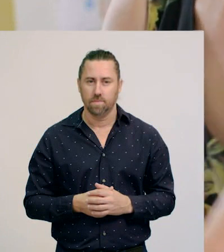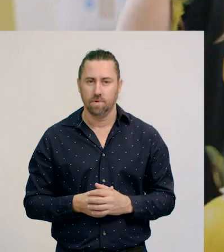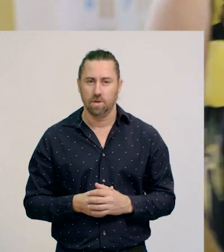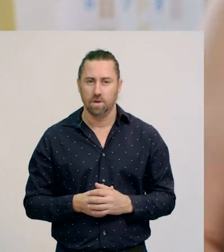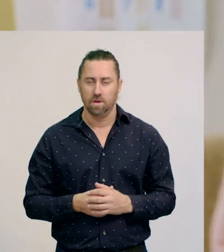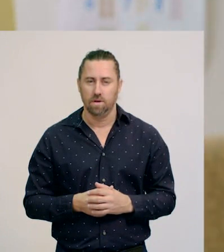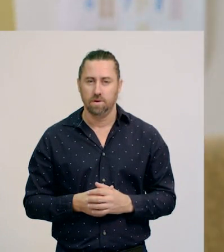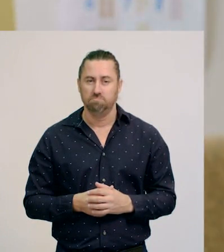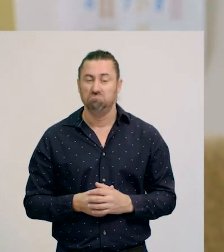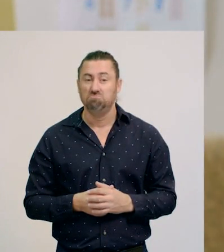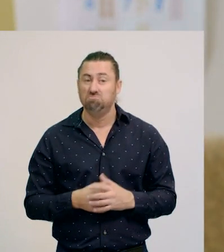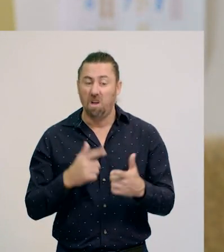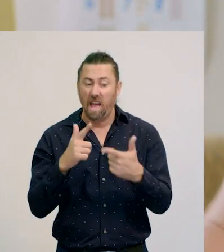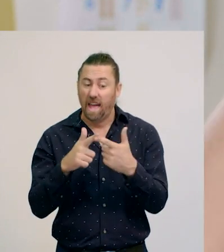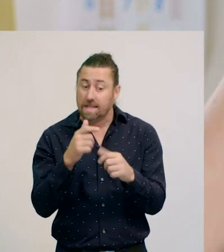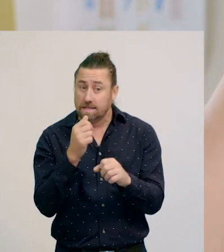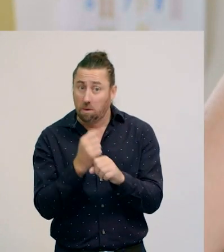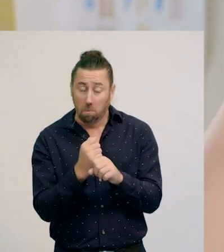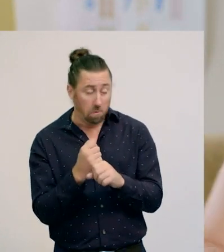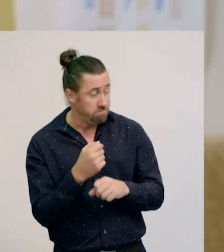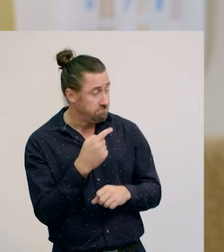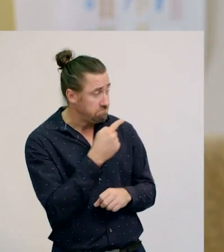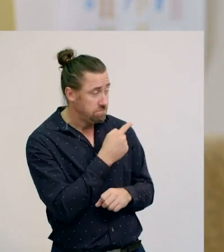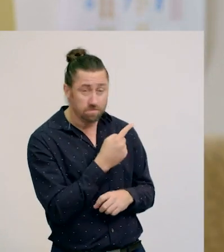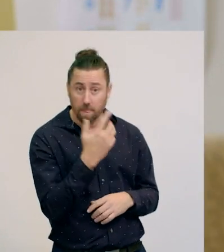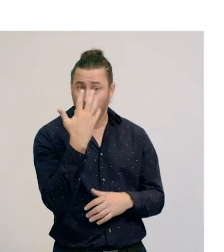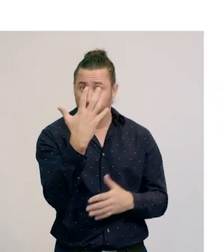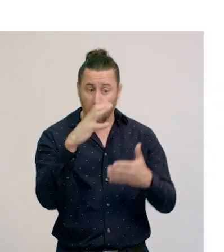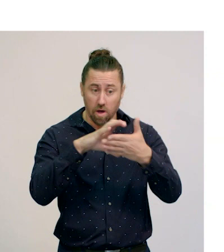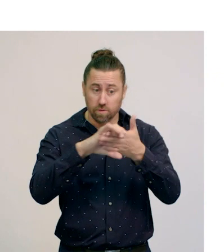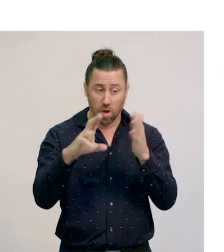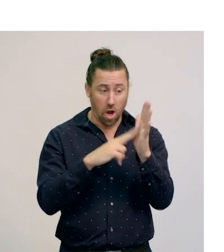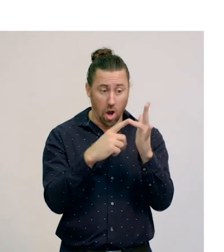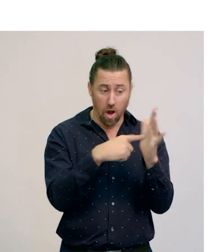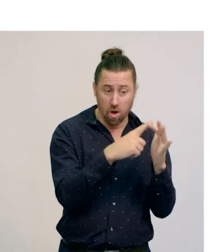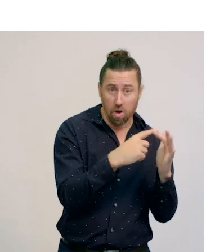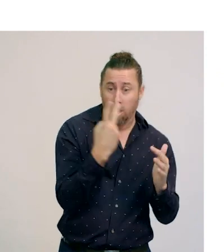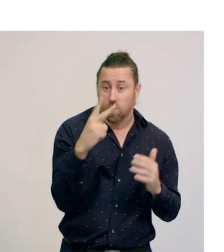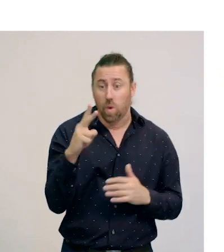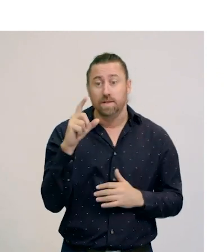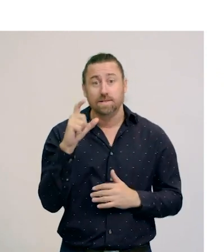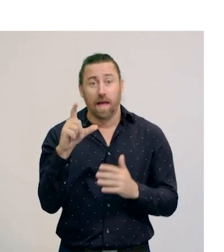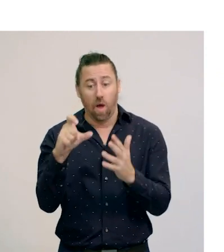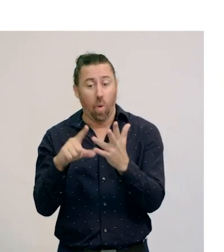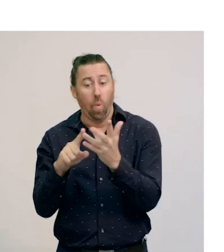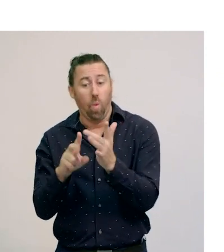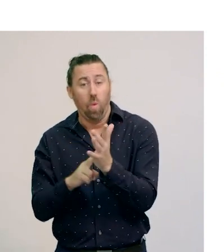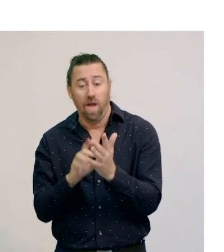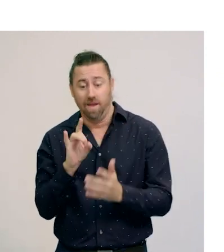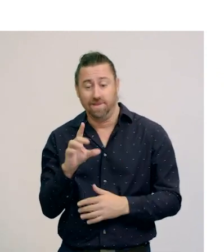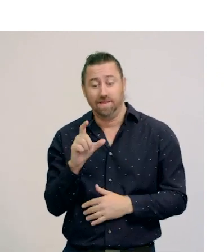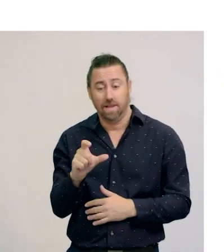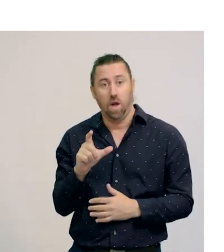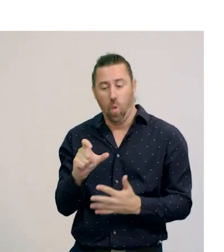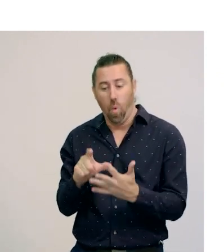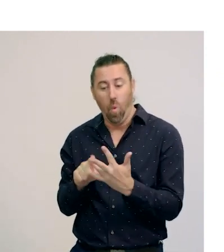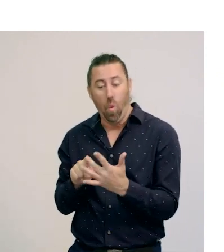For example, here is a $5 note, a 20 cent coin, and a 10 cent coin.